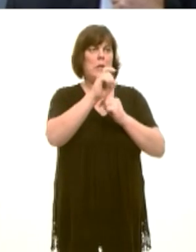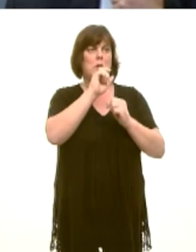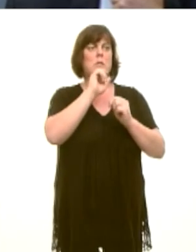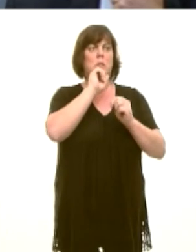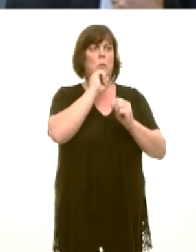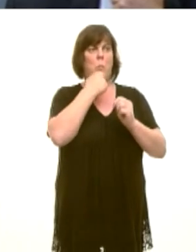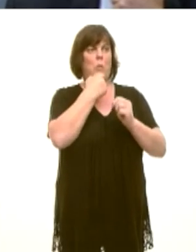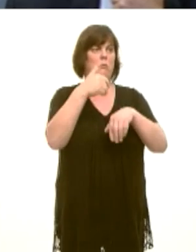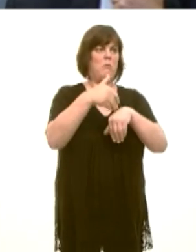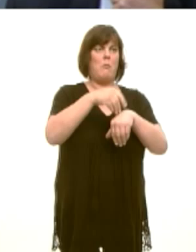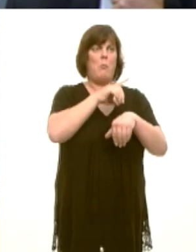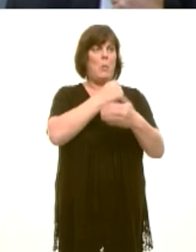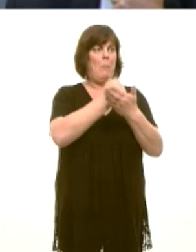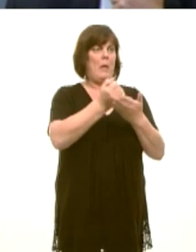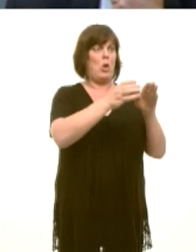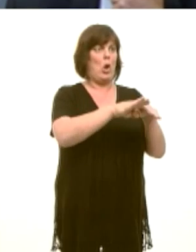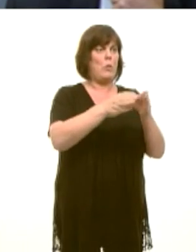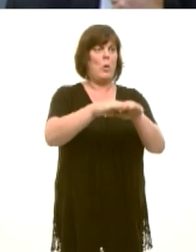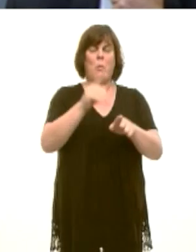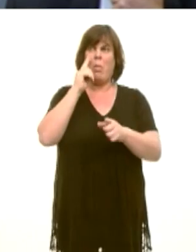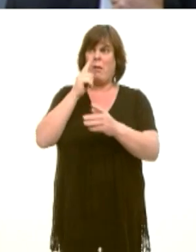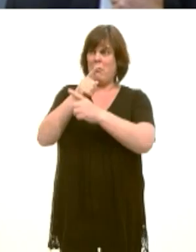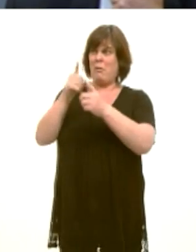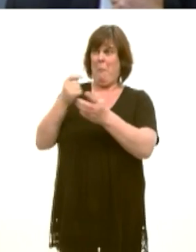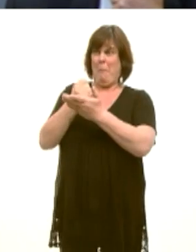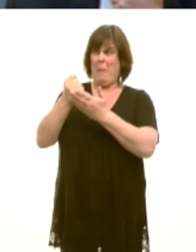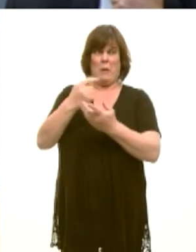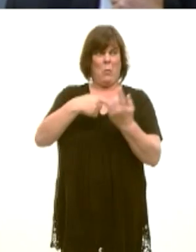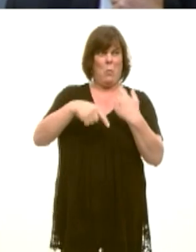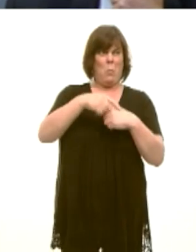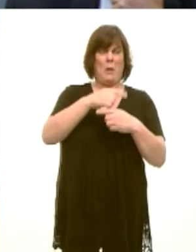especially those that were bailed out by the public, should see that they have a continuing